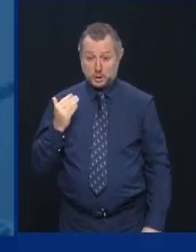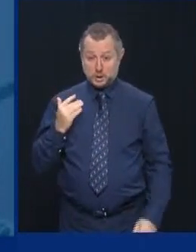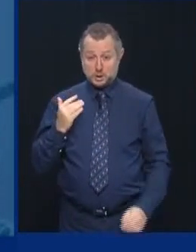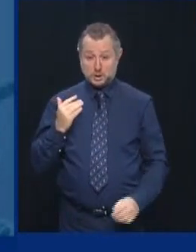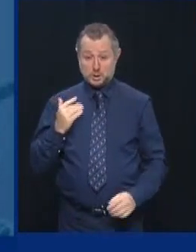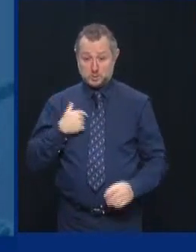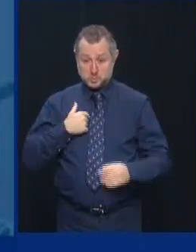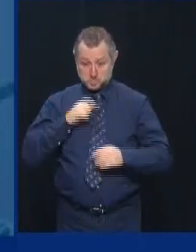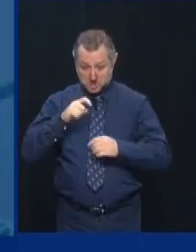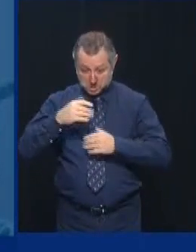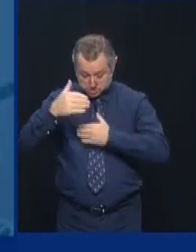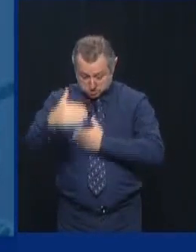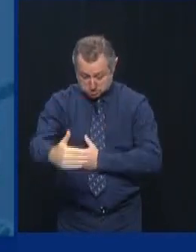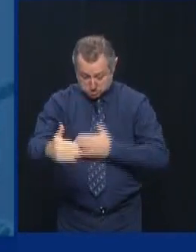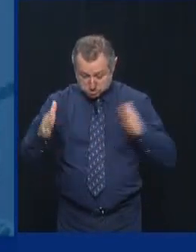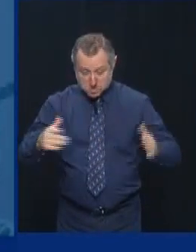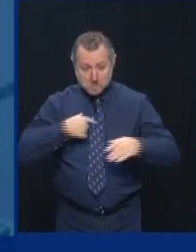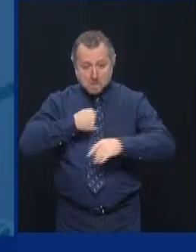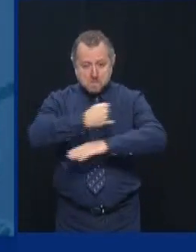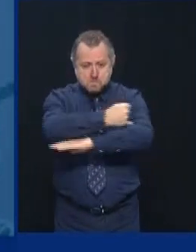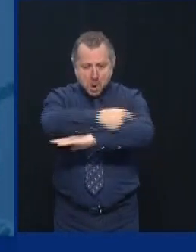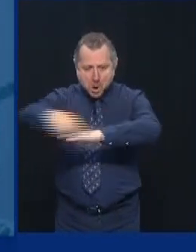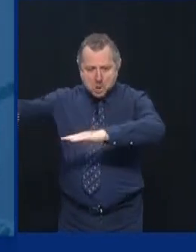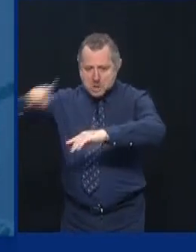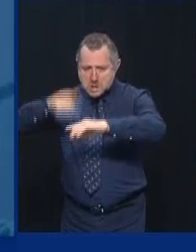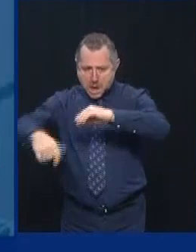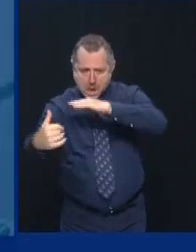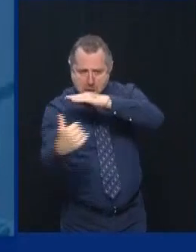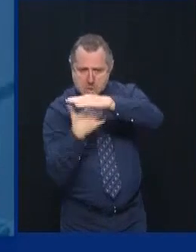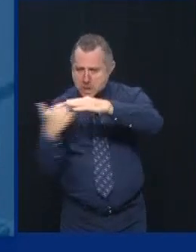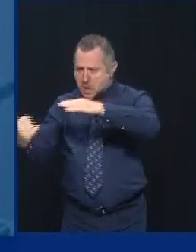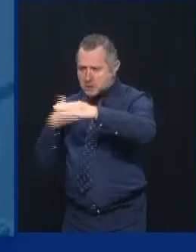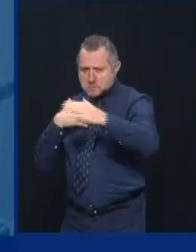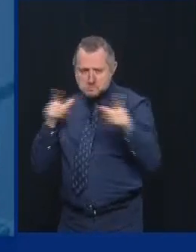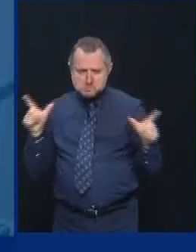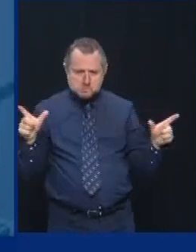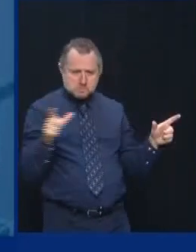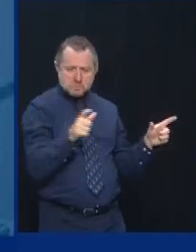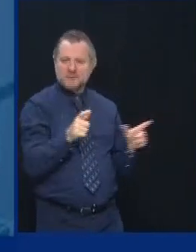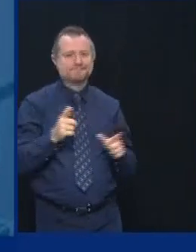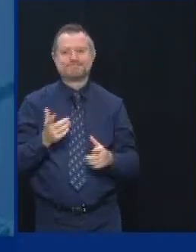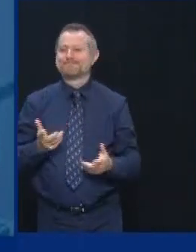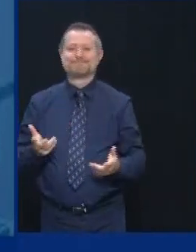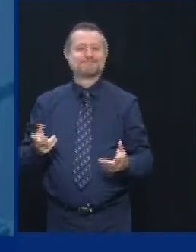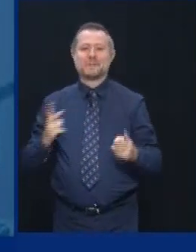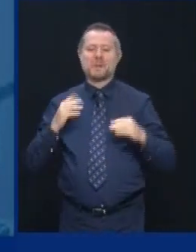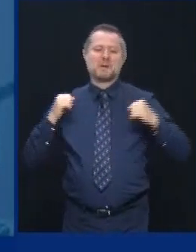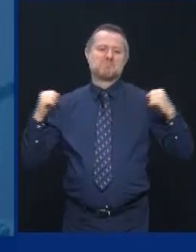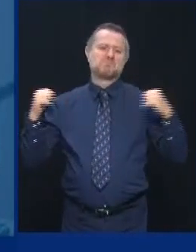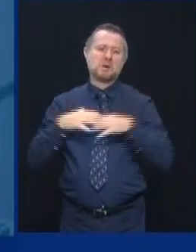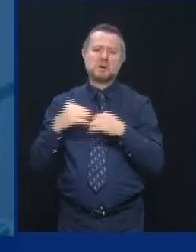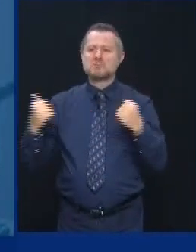COMPLICATING FACTOR. BECAUSE NEW YORK STATE IS NOT HERMETICALLY SEALED. WE PUT A QUARANTINE IN EFFECT.